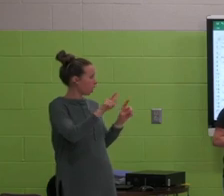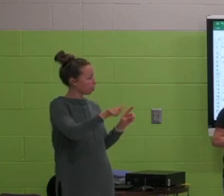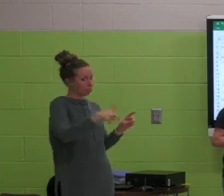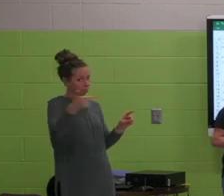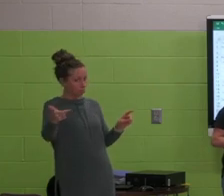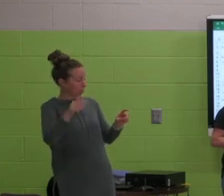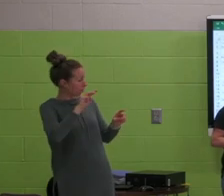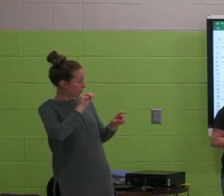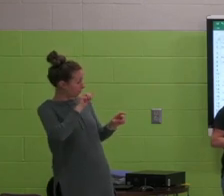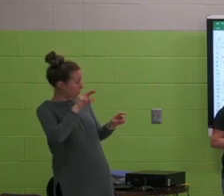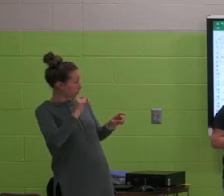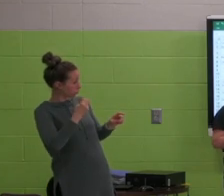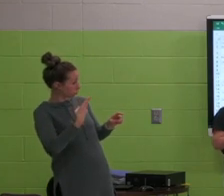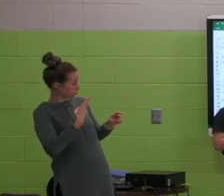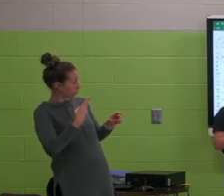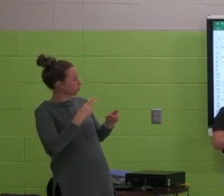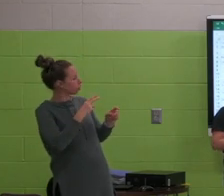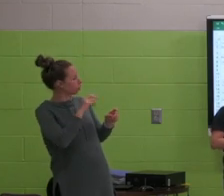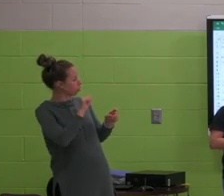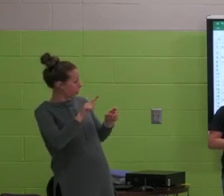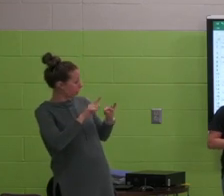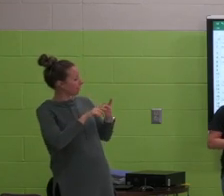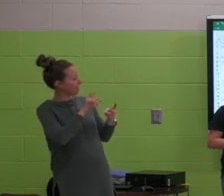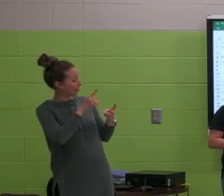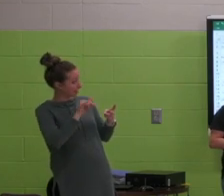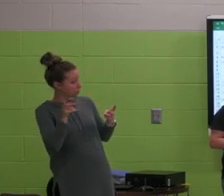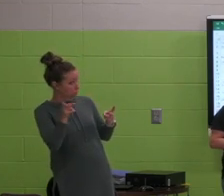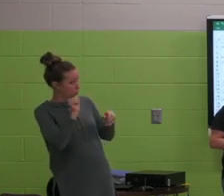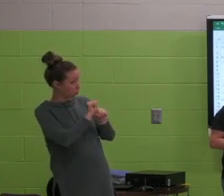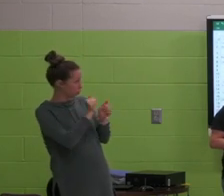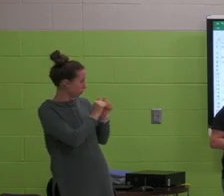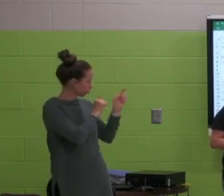topics we let Marshall and Kelly maybe work with Samantha and I'm sorry I didn't get your